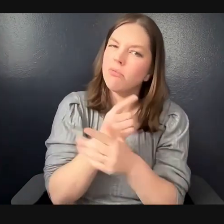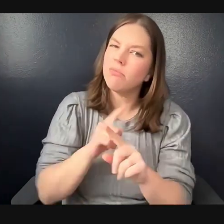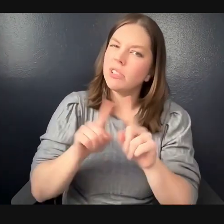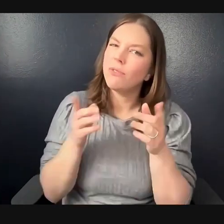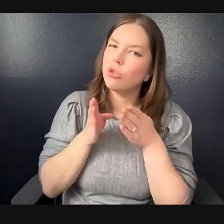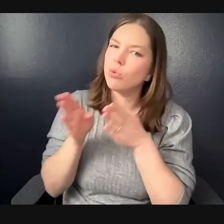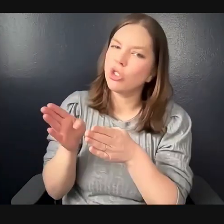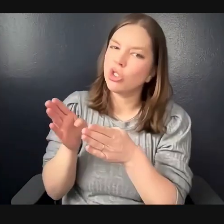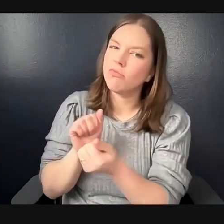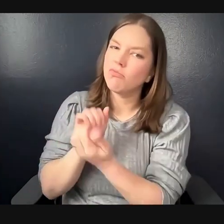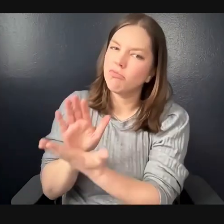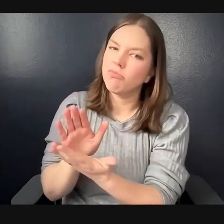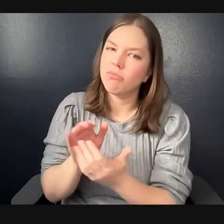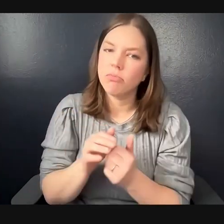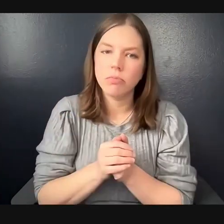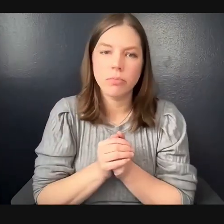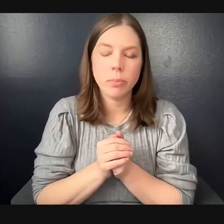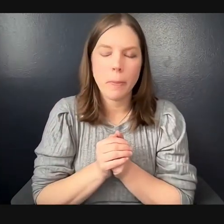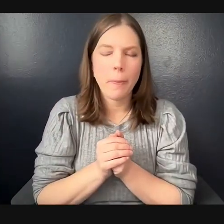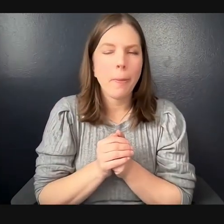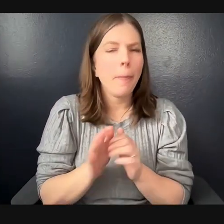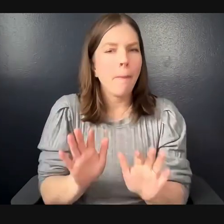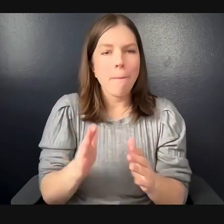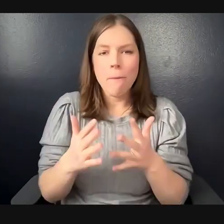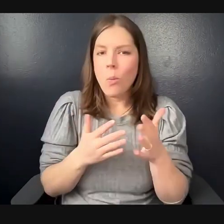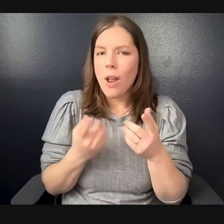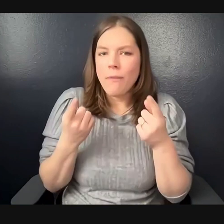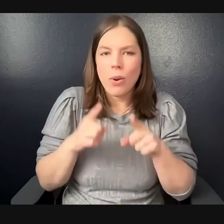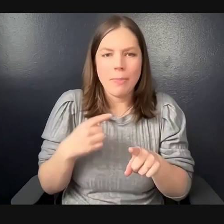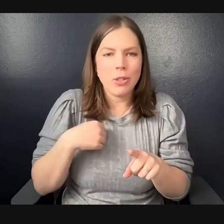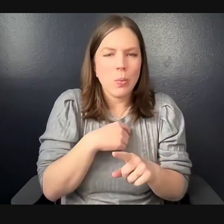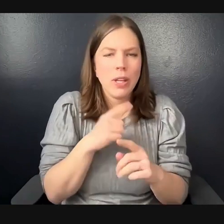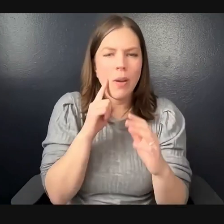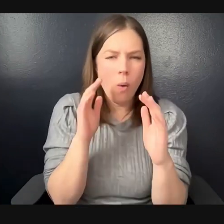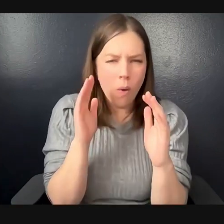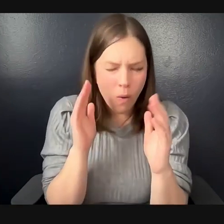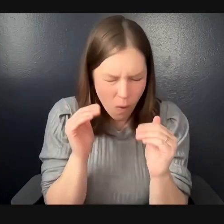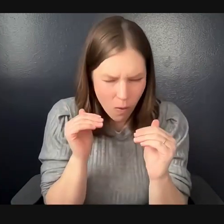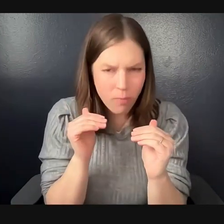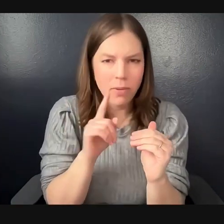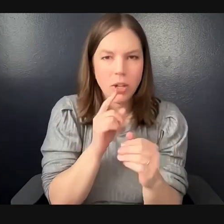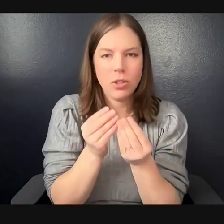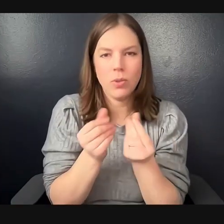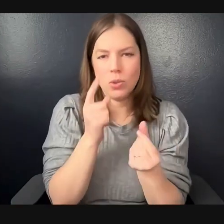And if not, you might consider a completely new direction. Whatever happens, we strongly hope